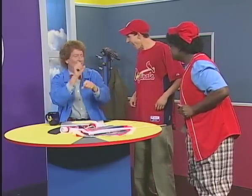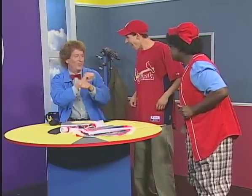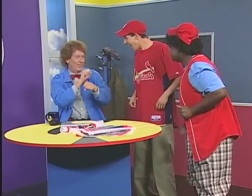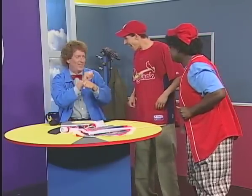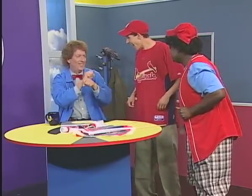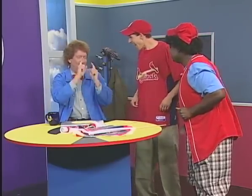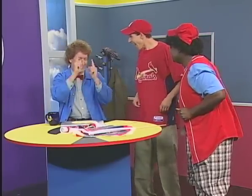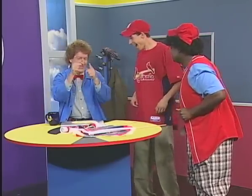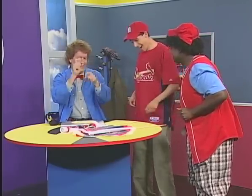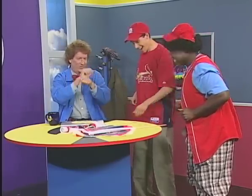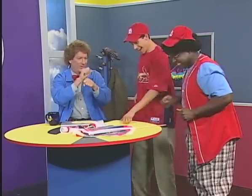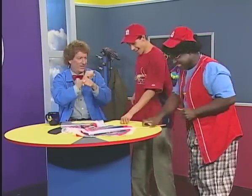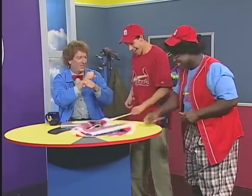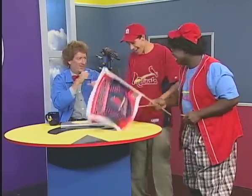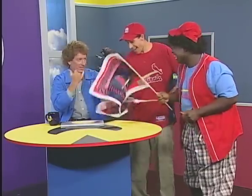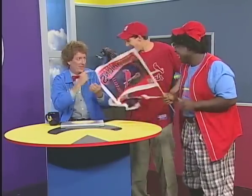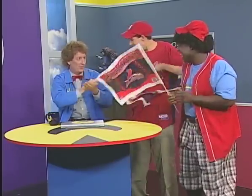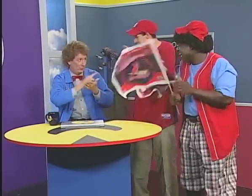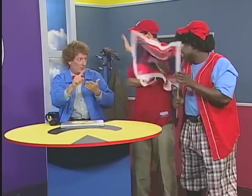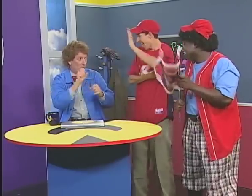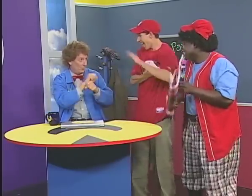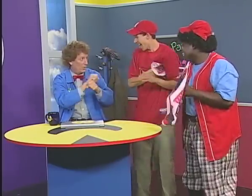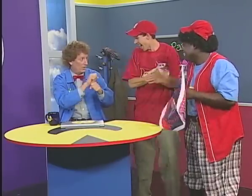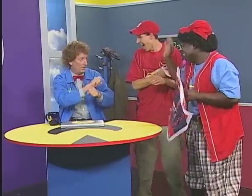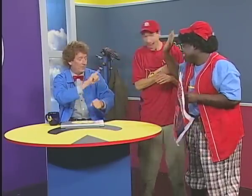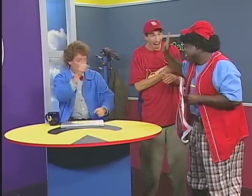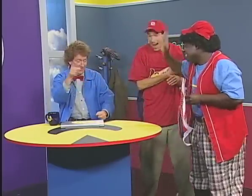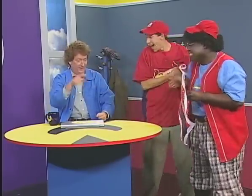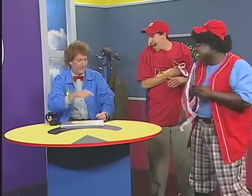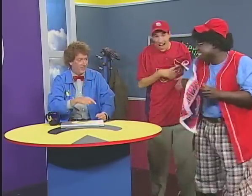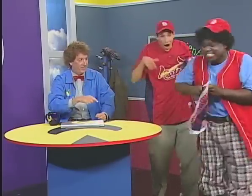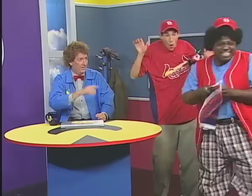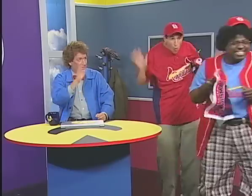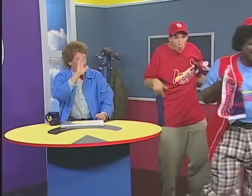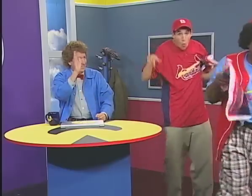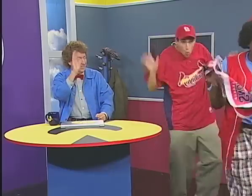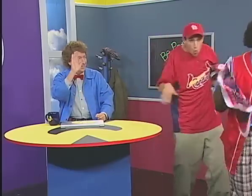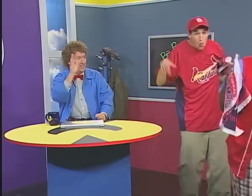NOW, GET TO WORK, AND WORK ALL THIS WEEK PLEASE. OK, SEE YA. BYE.